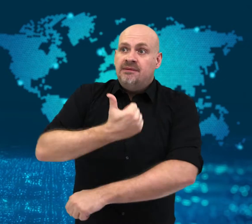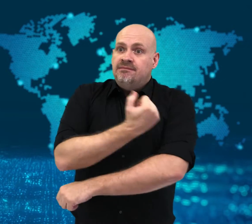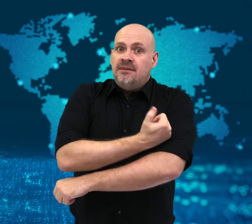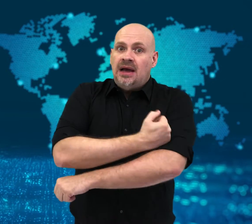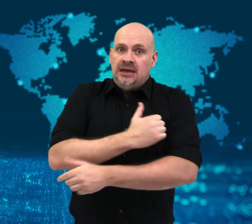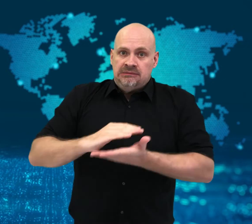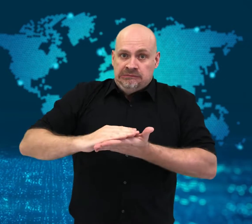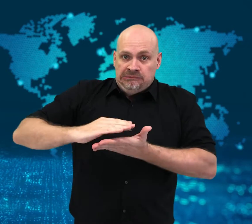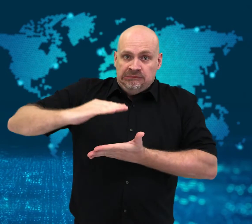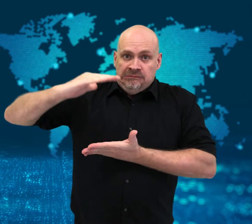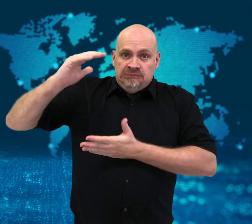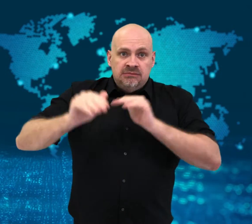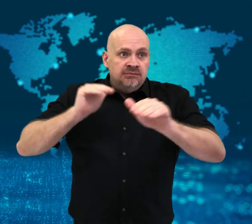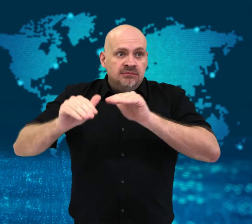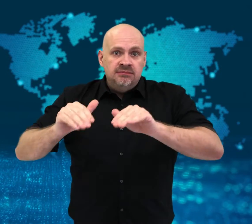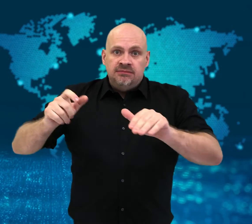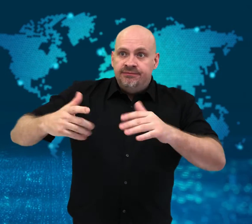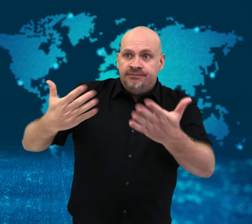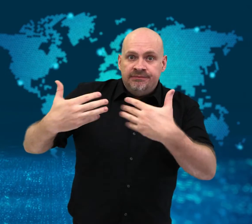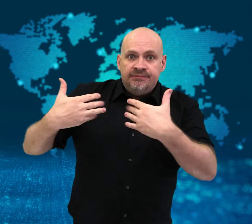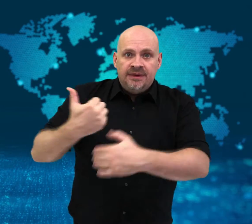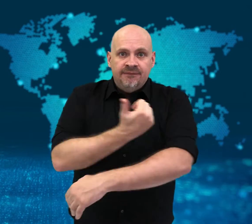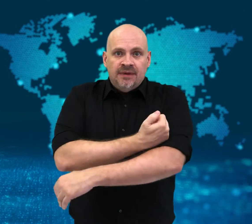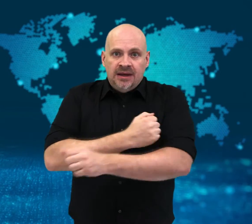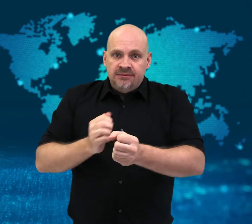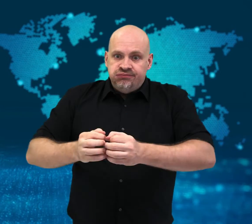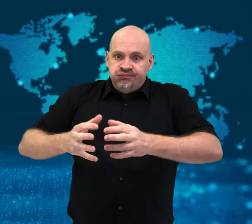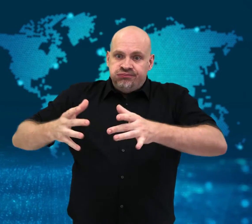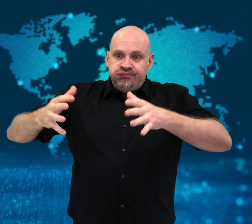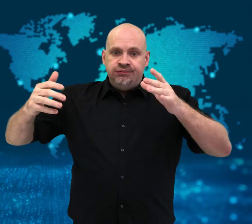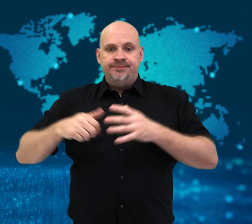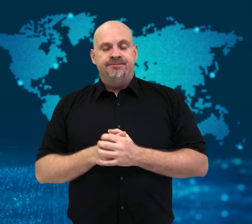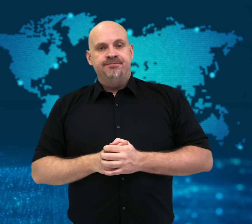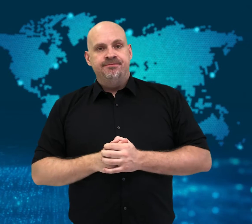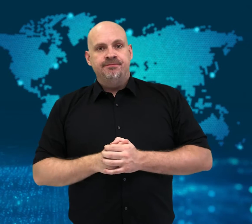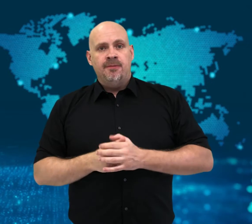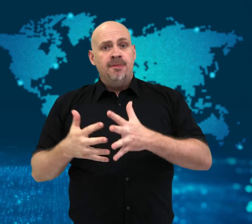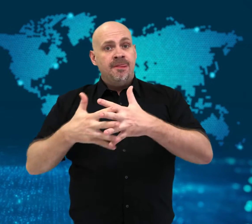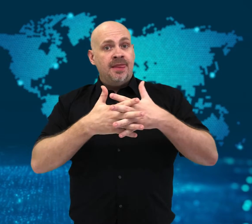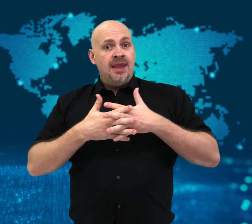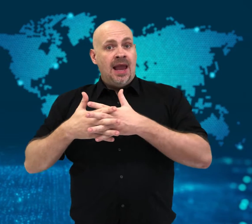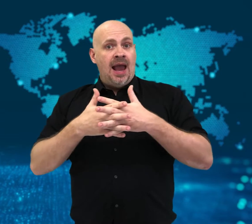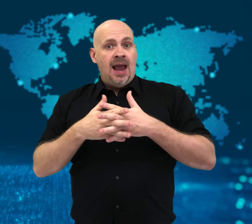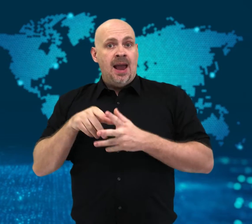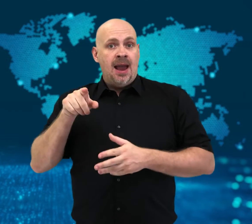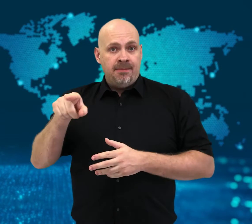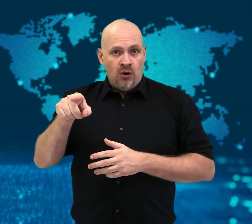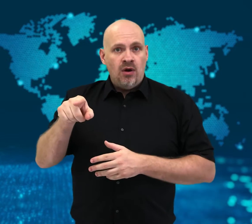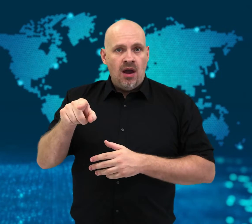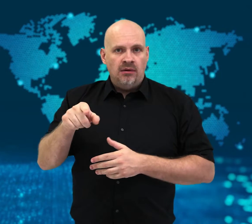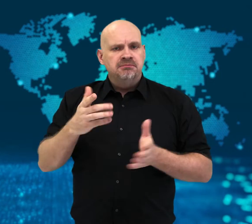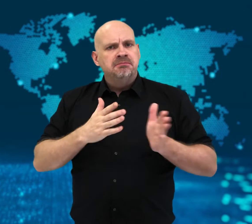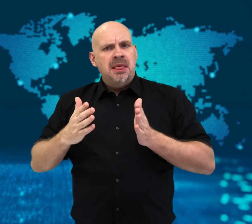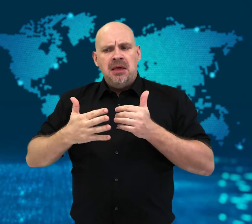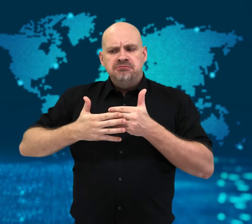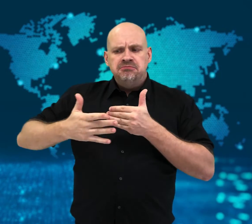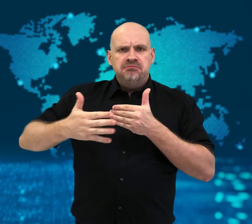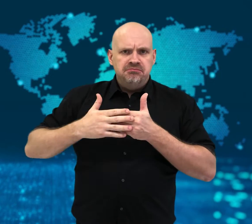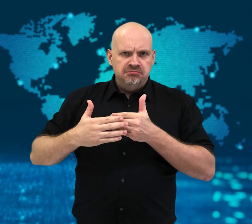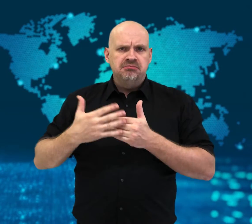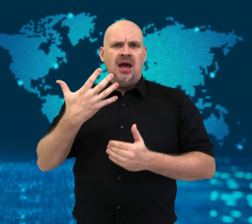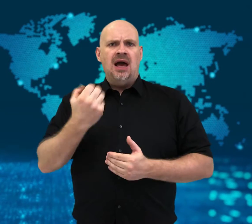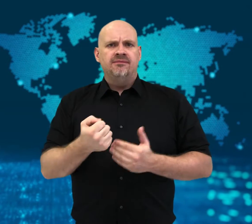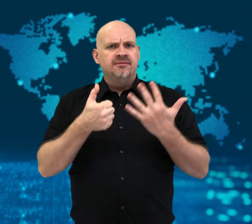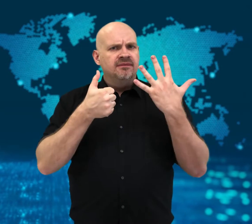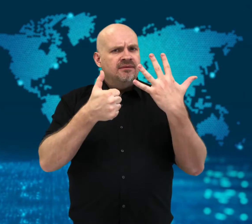The US plans to share 60 million doses of AstraZeneca with other